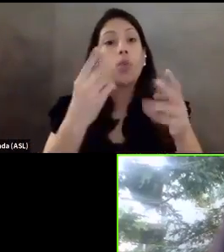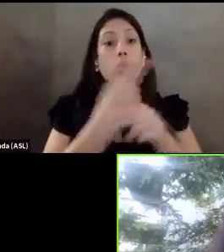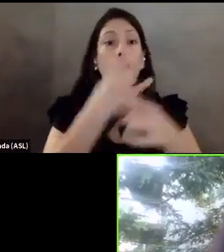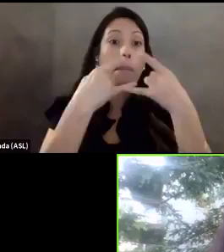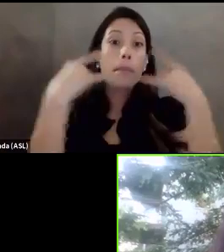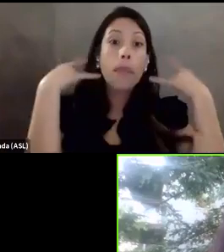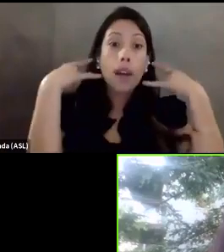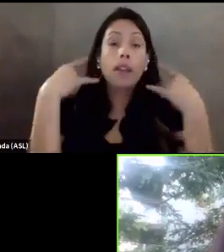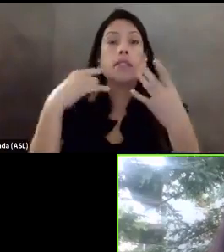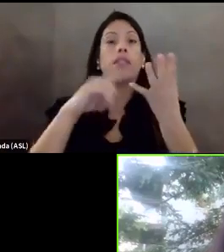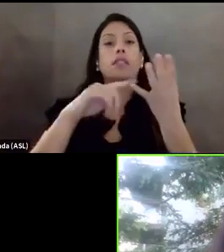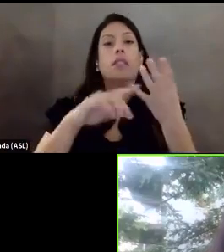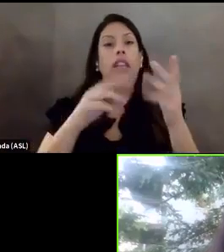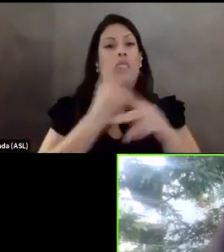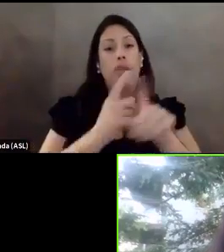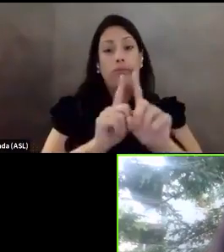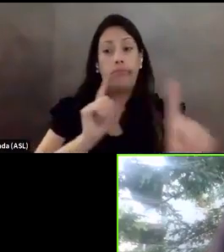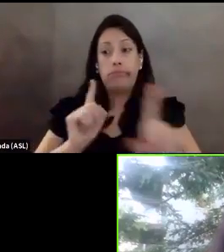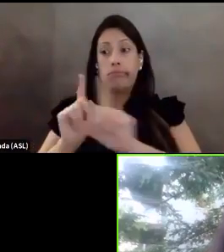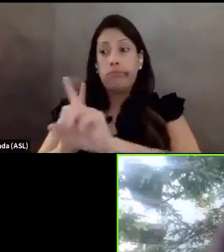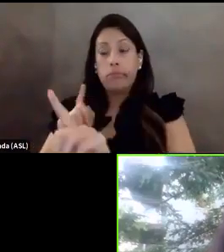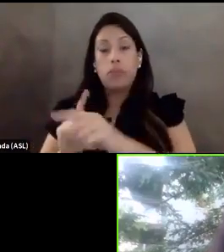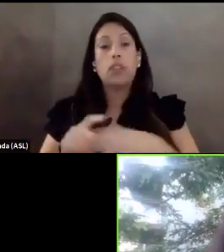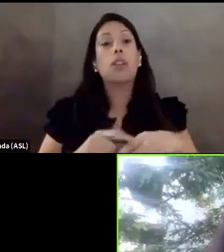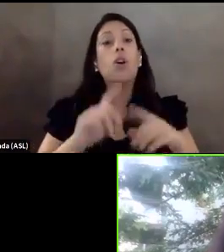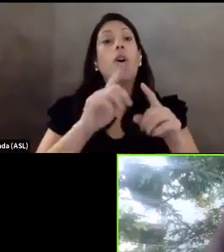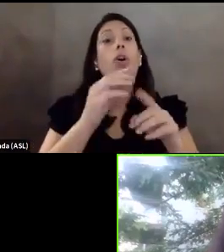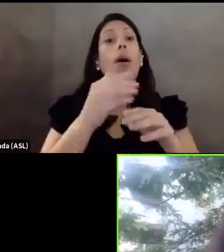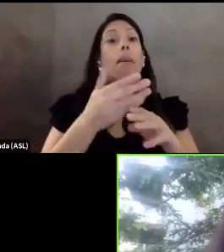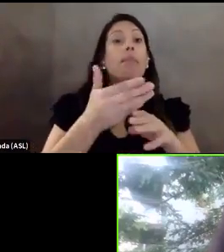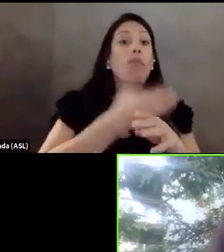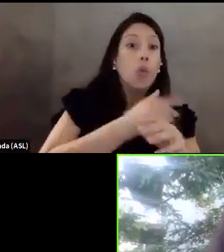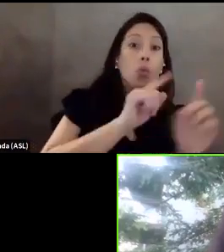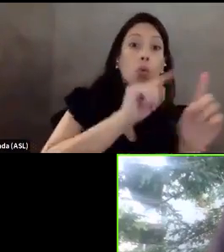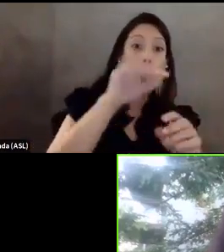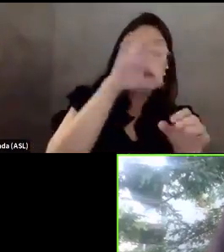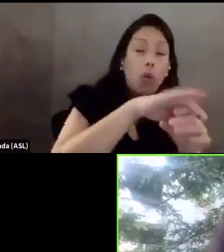other voters, wash or sanitize hands before and after voting. Thank you.